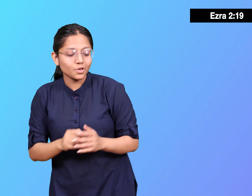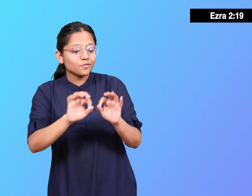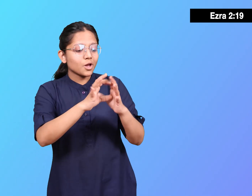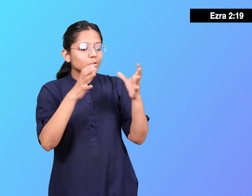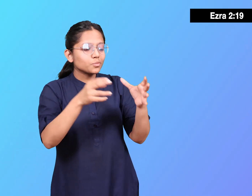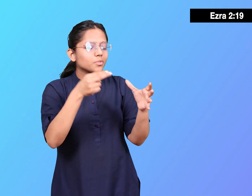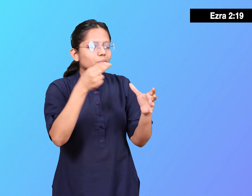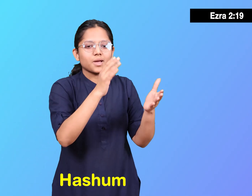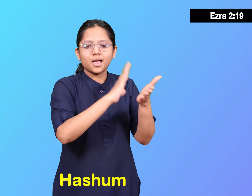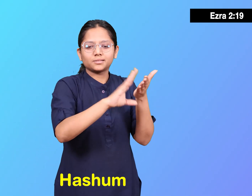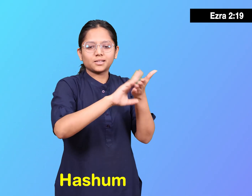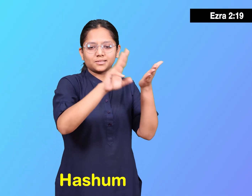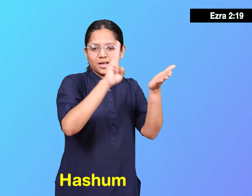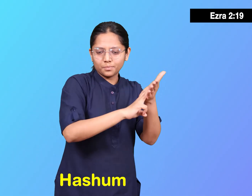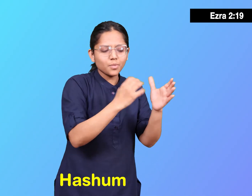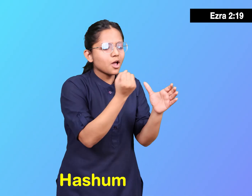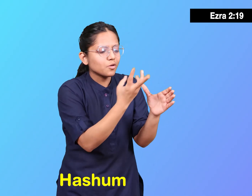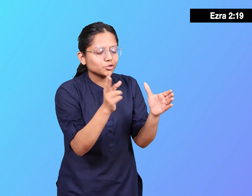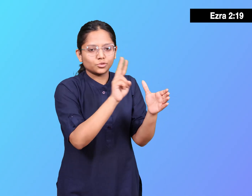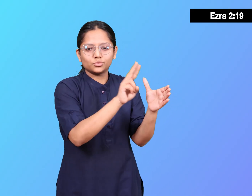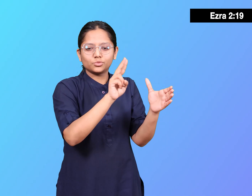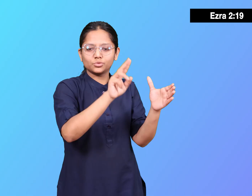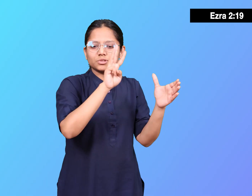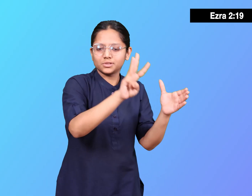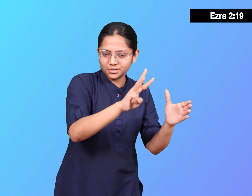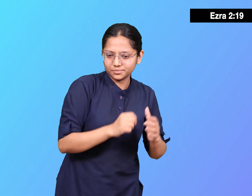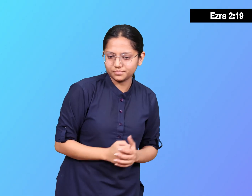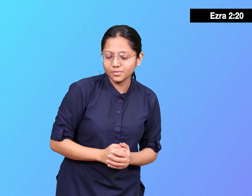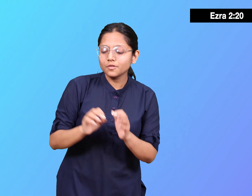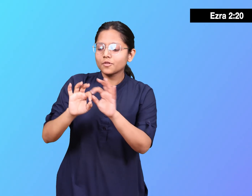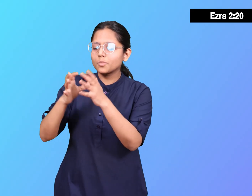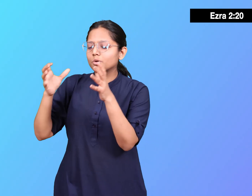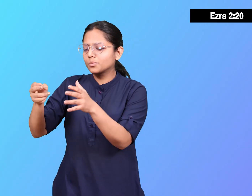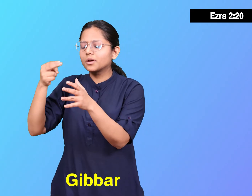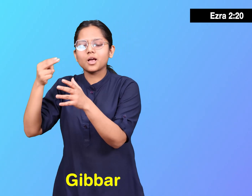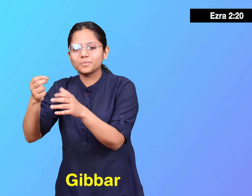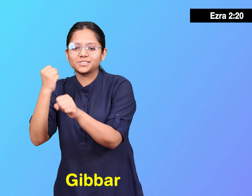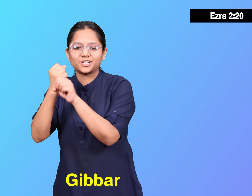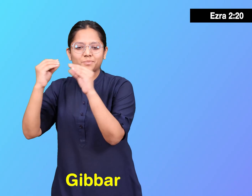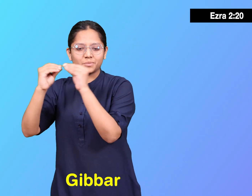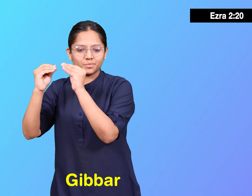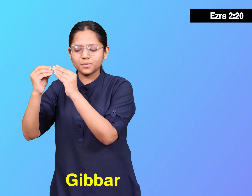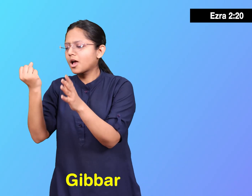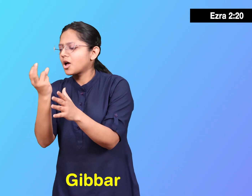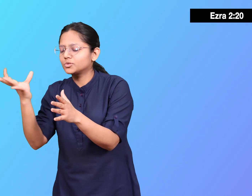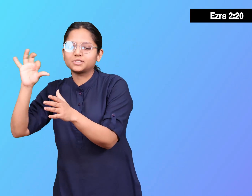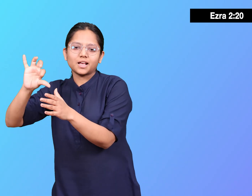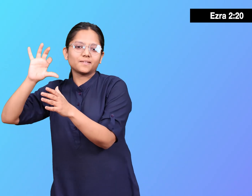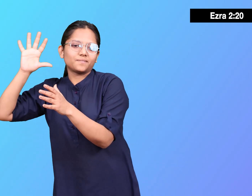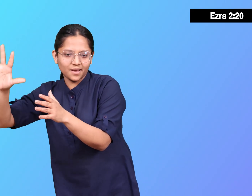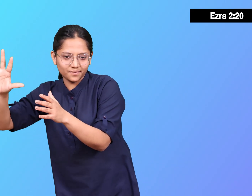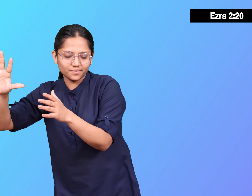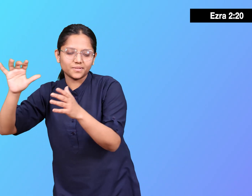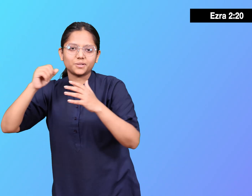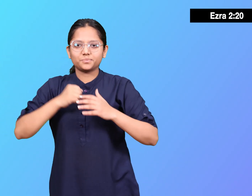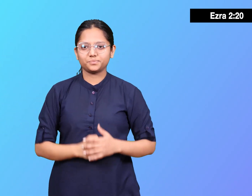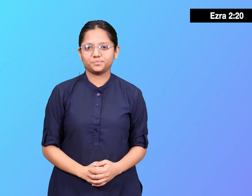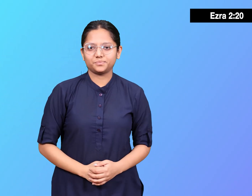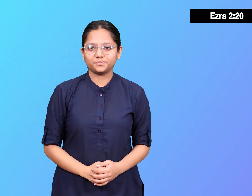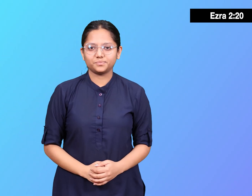the descendants of Hashum: 223 the descendants of Gibbar: 95